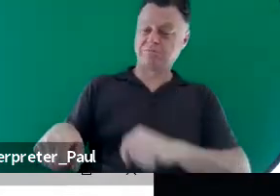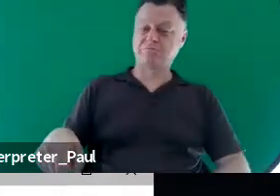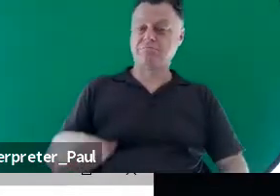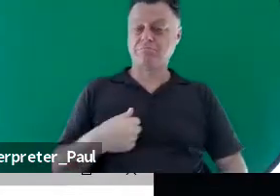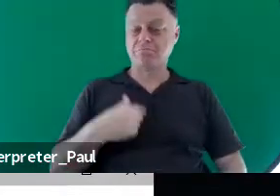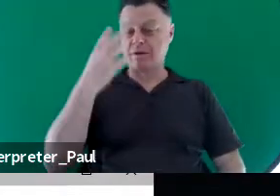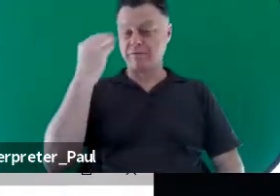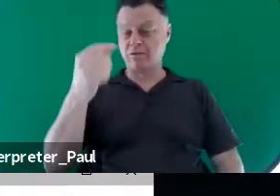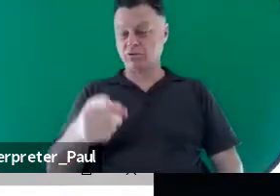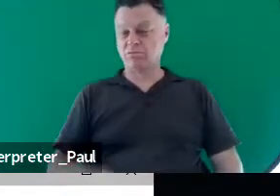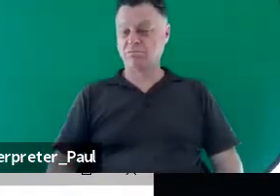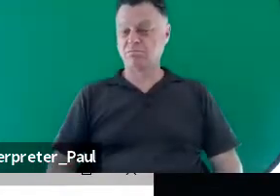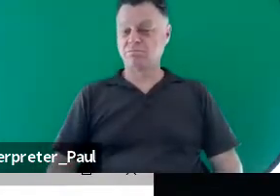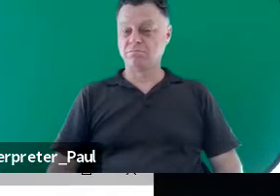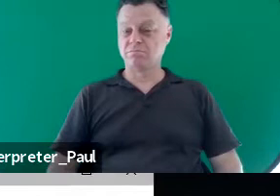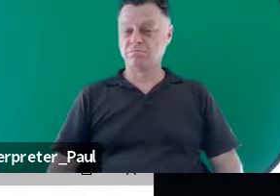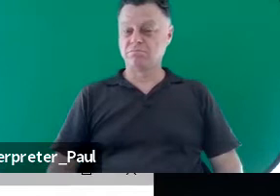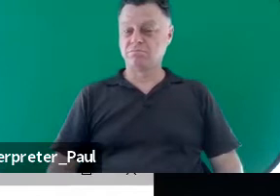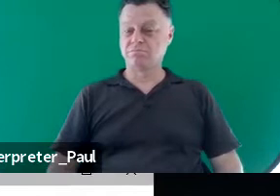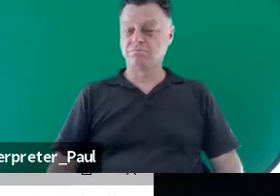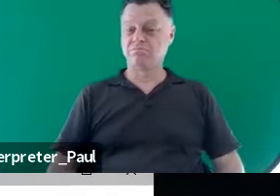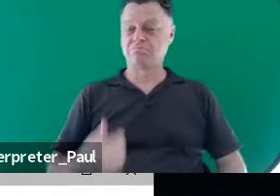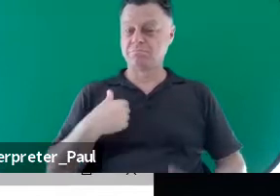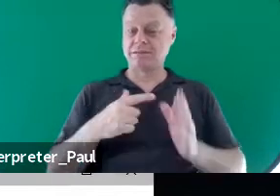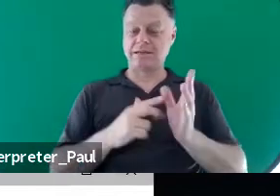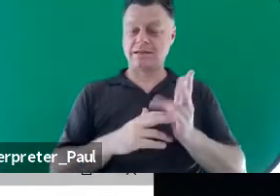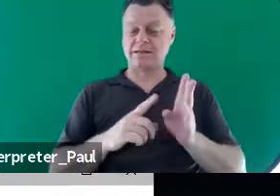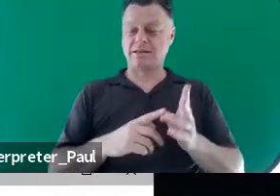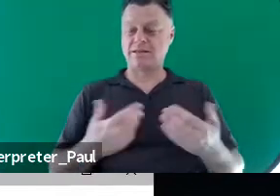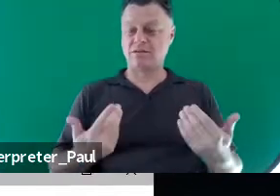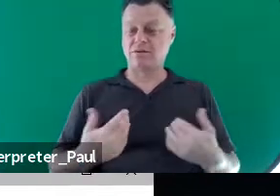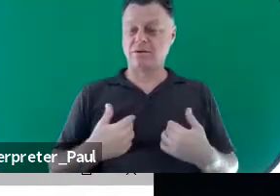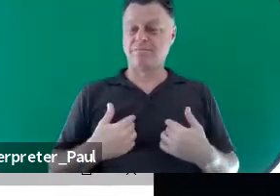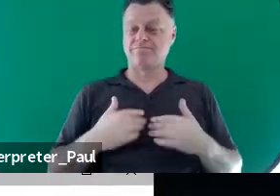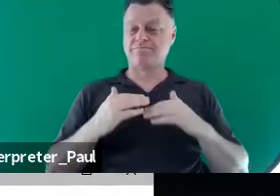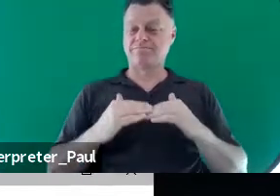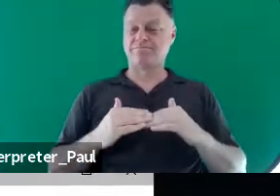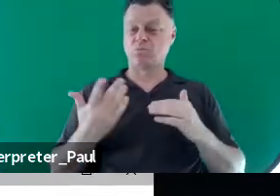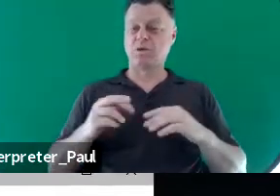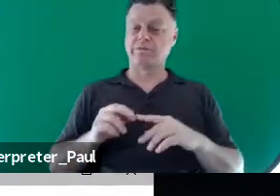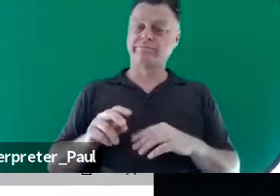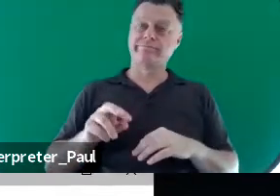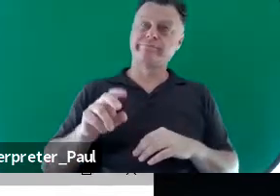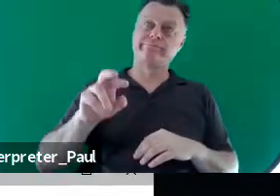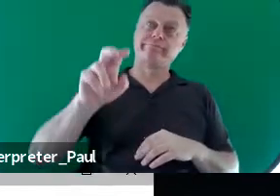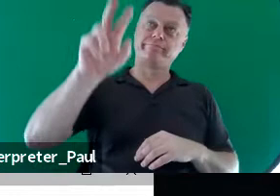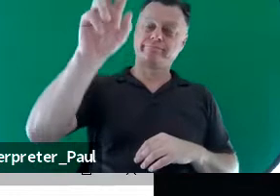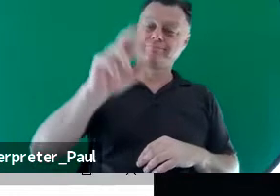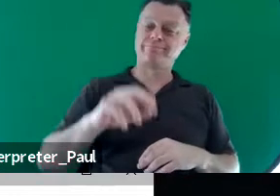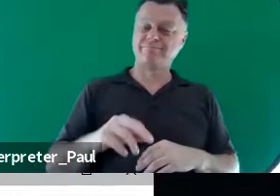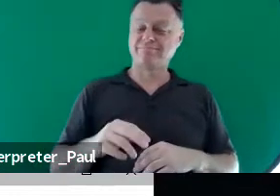I'm sitting at the base of a set of very long stairs. The irony on the International